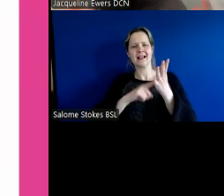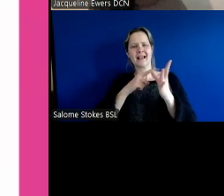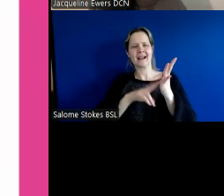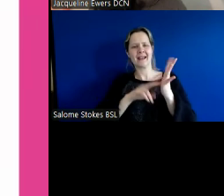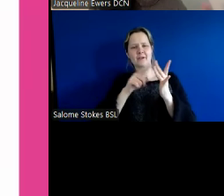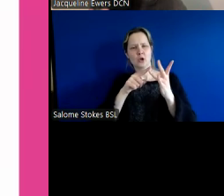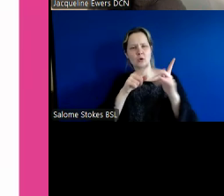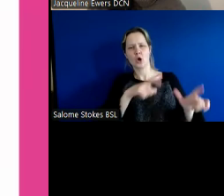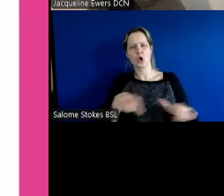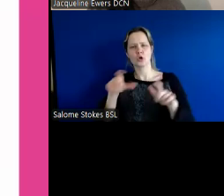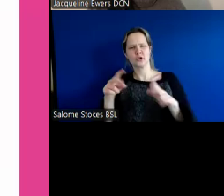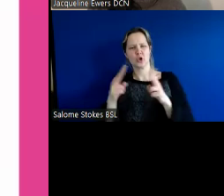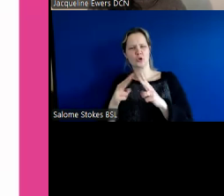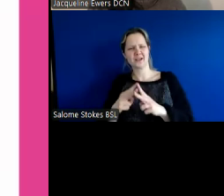are all names that might be familiar to you.